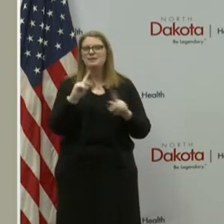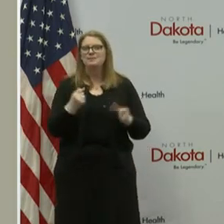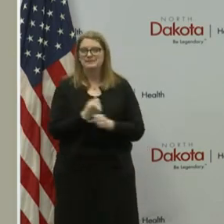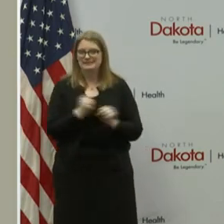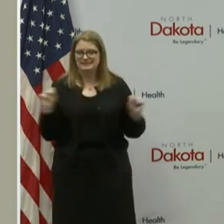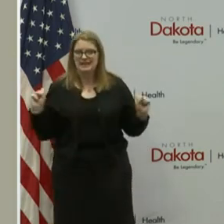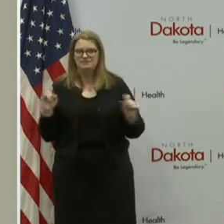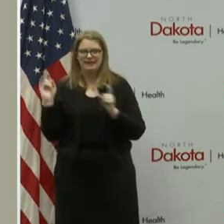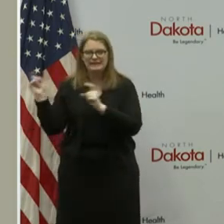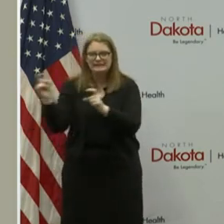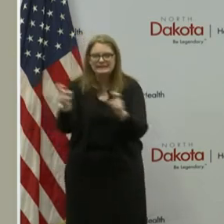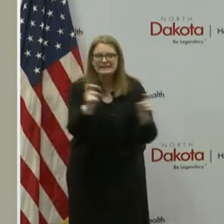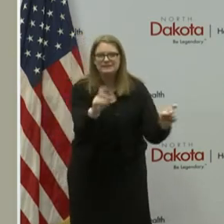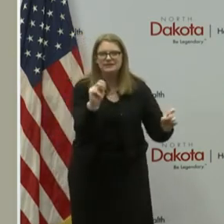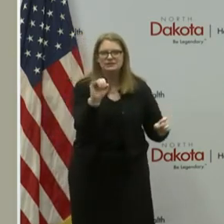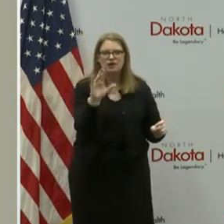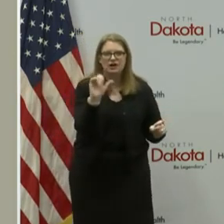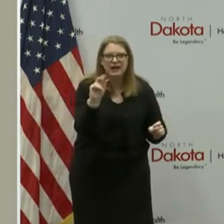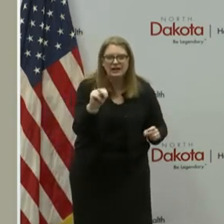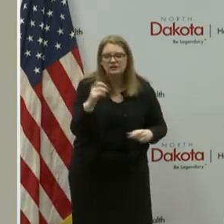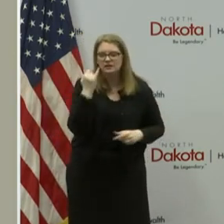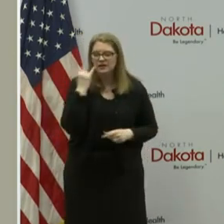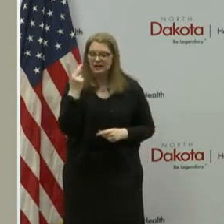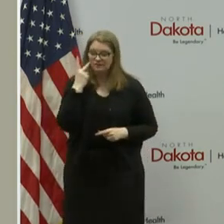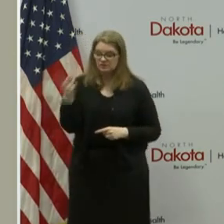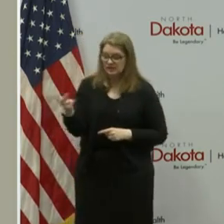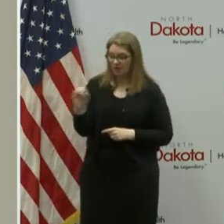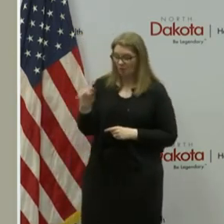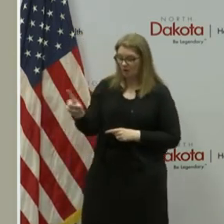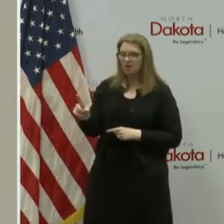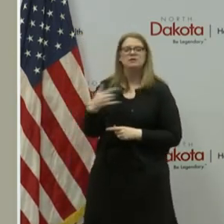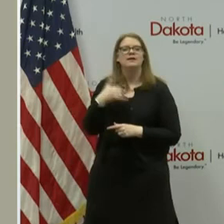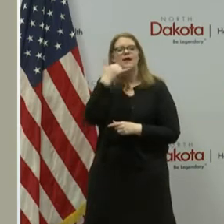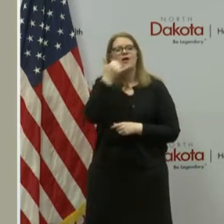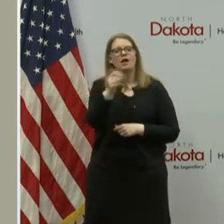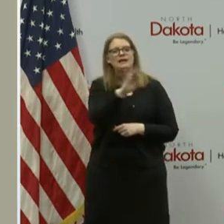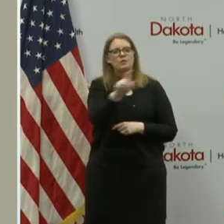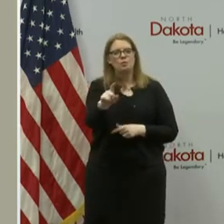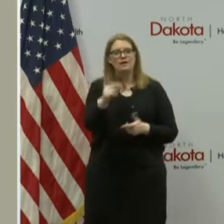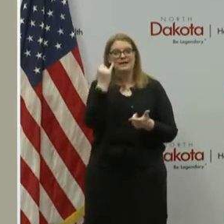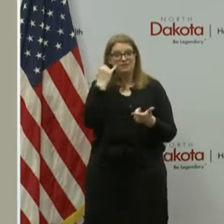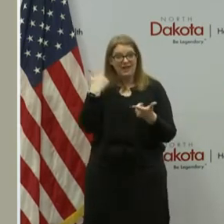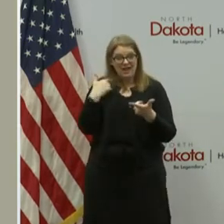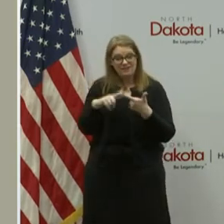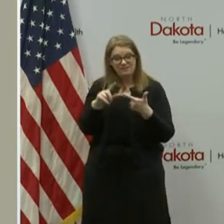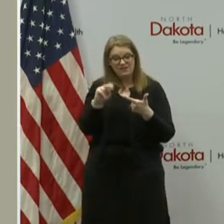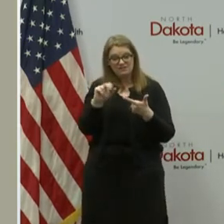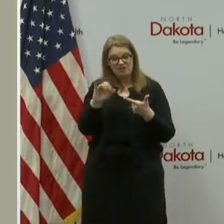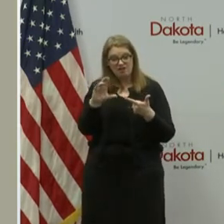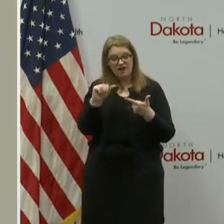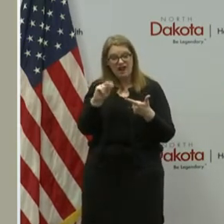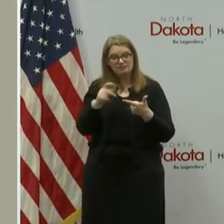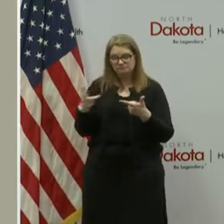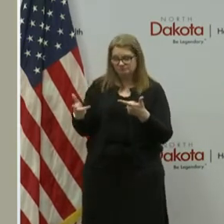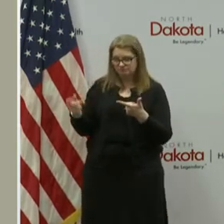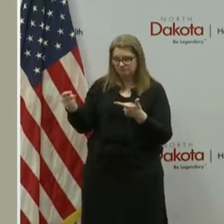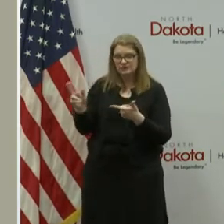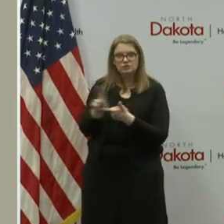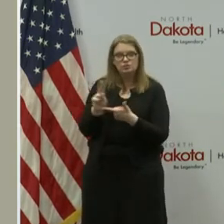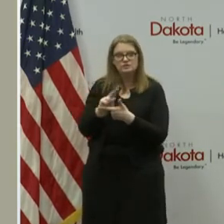LIVES HAVE BEEN SAVED IN NORTH DAKOTA BY THIS LIFE-SAVING FIRST AID TOOL. IF YOU WITNESS AN OVERDOSE, CALL